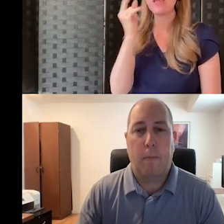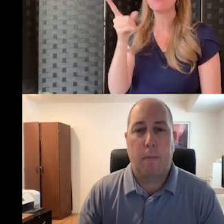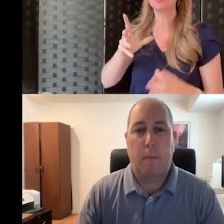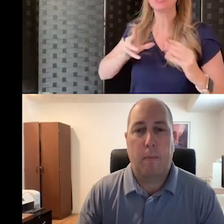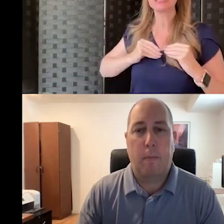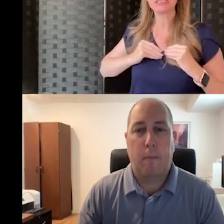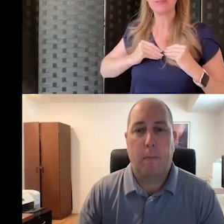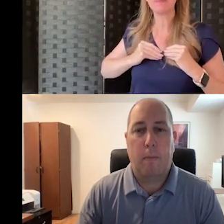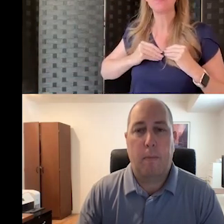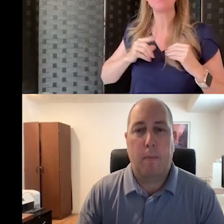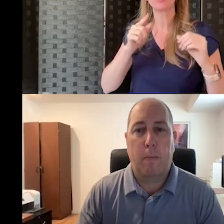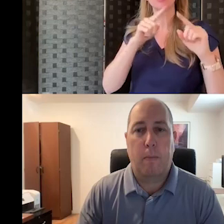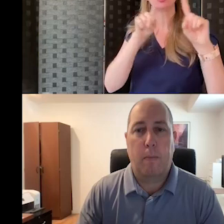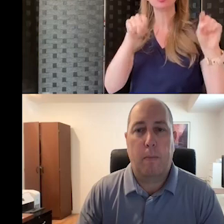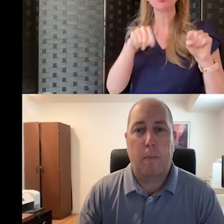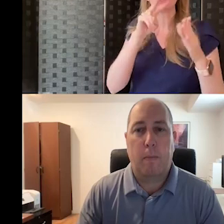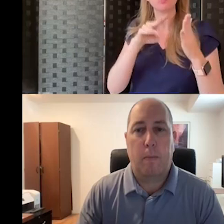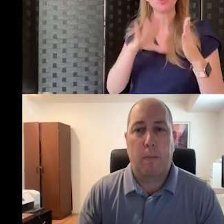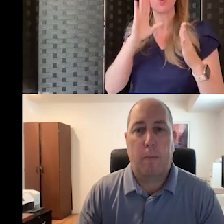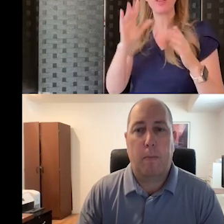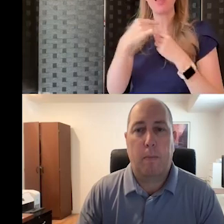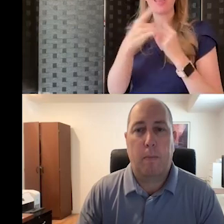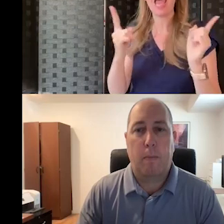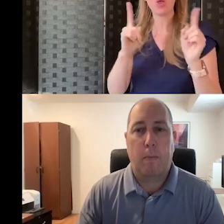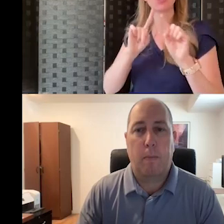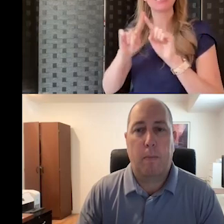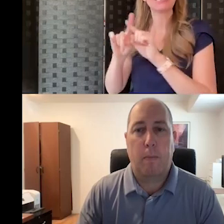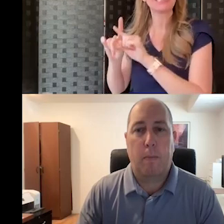different screen readers will announce it in different ways and announce the counts